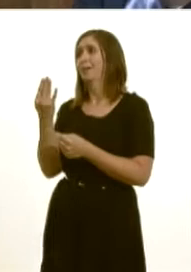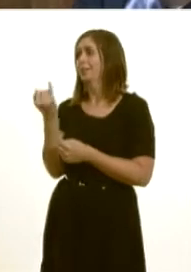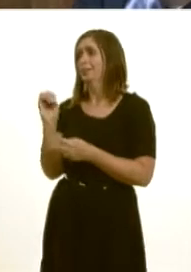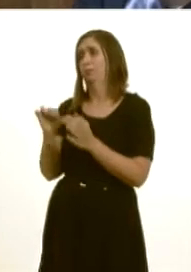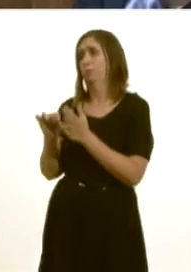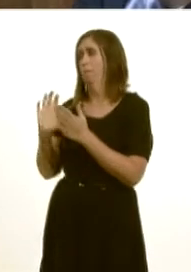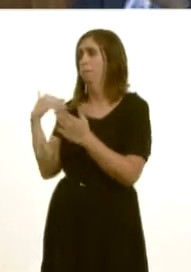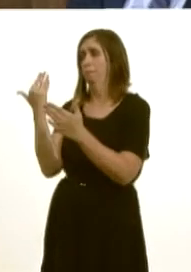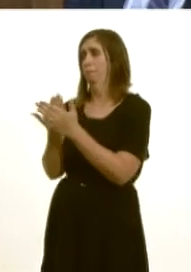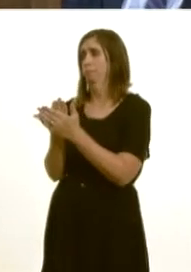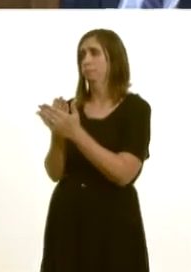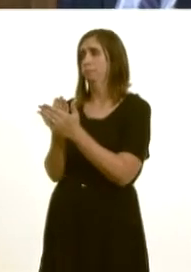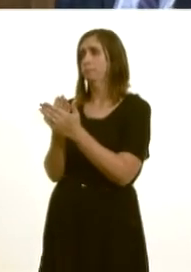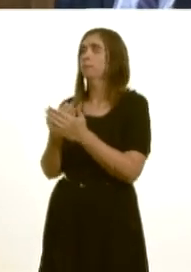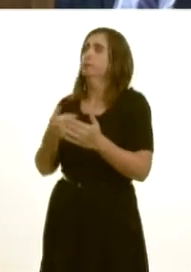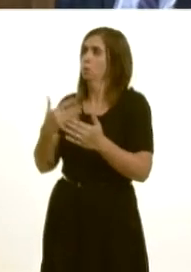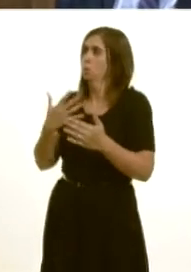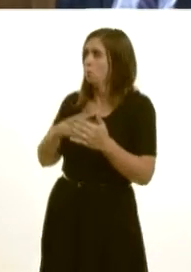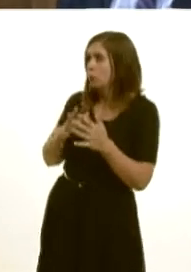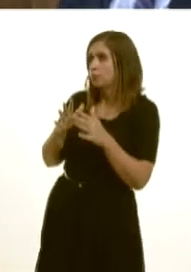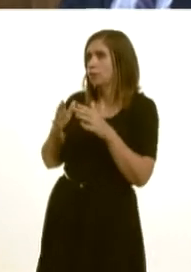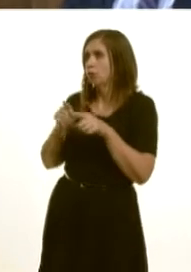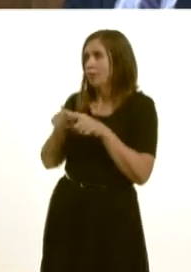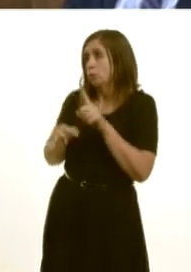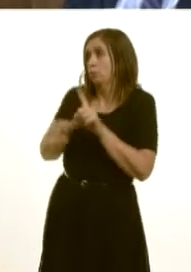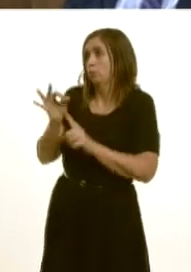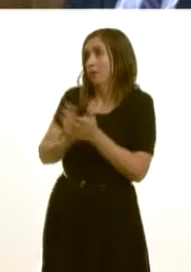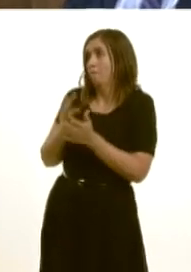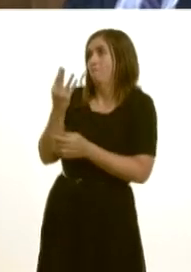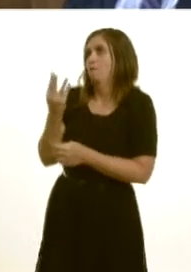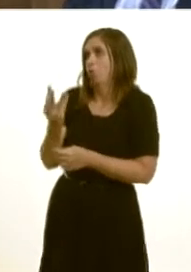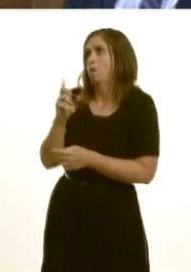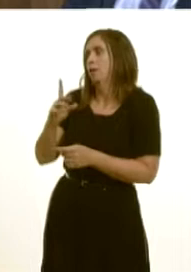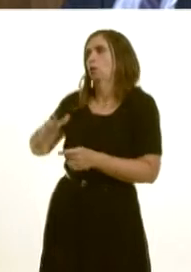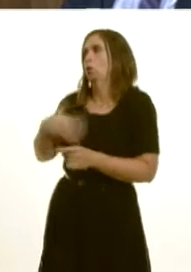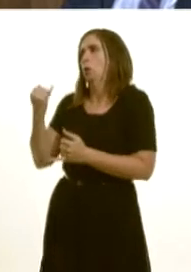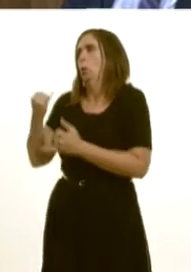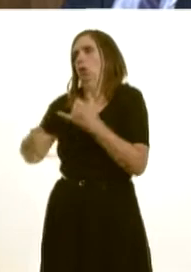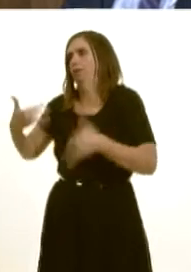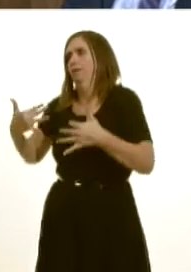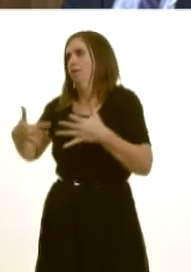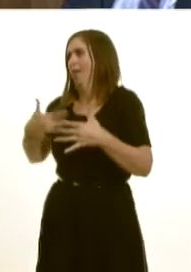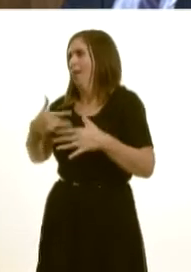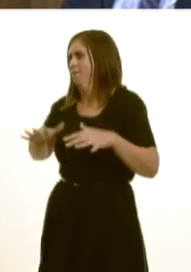increasing the burden unreasonably on people who live in the area is a balance that will